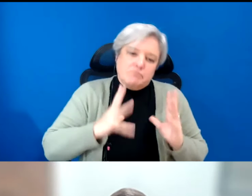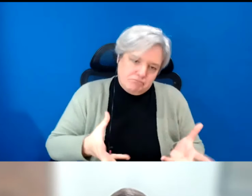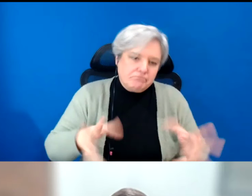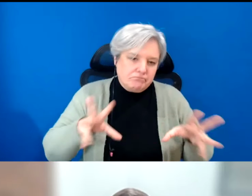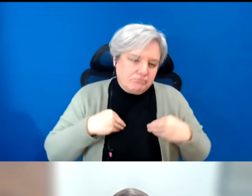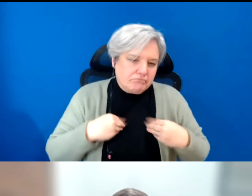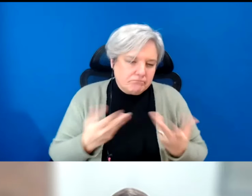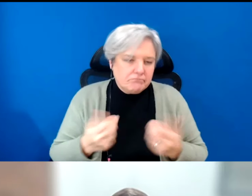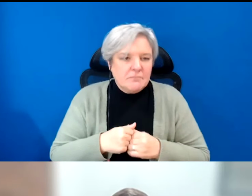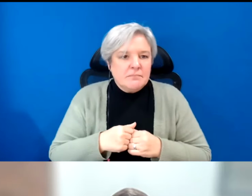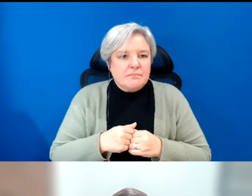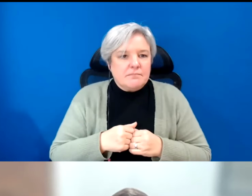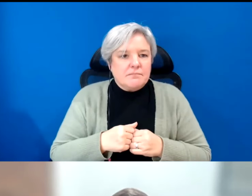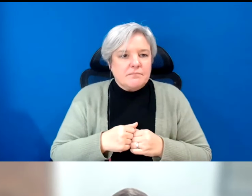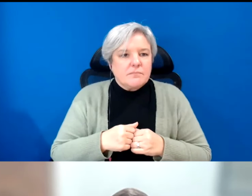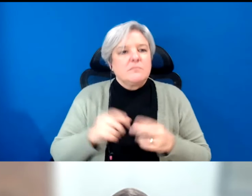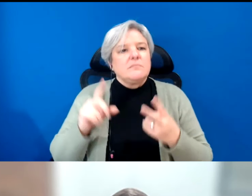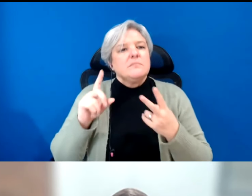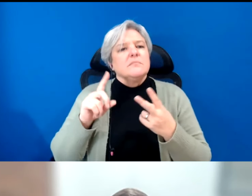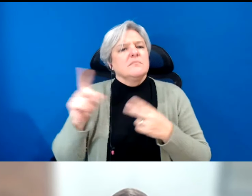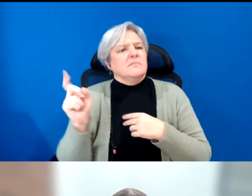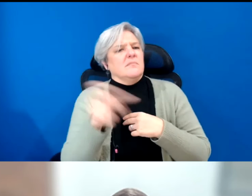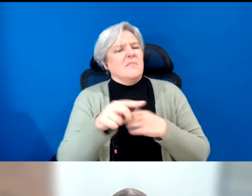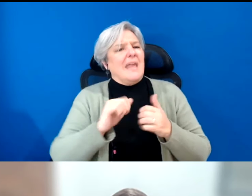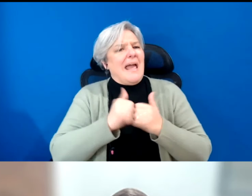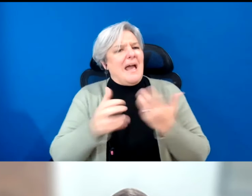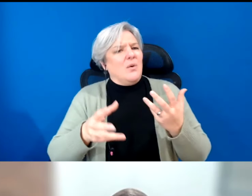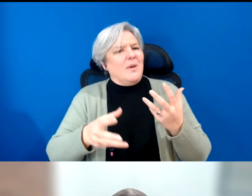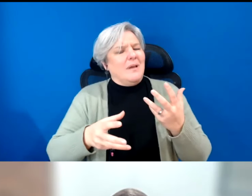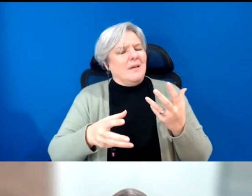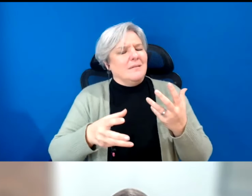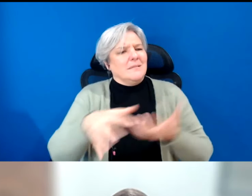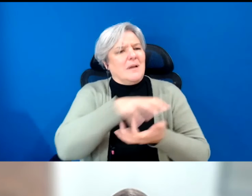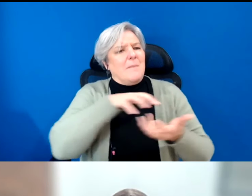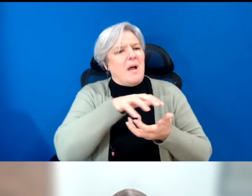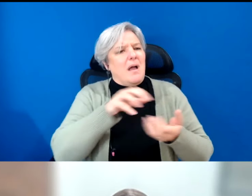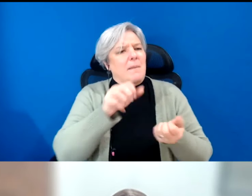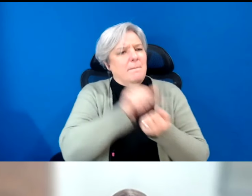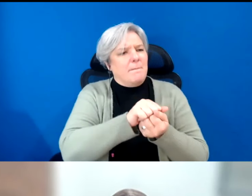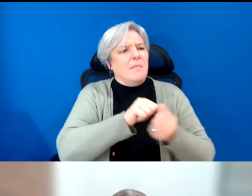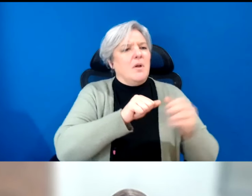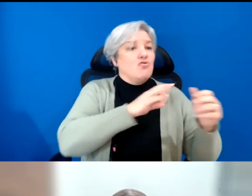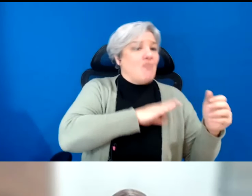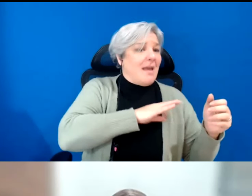and how do we combine both credit and non credit on the same file?